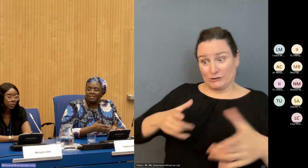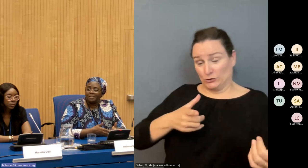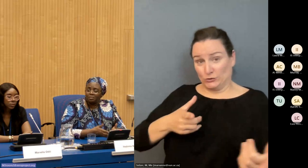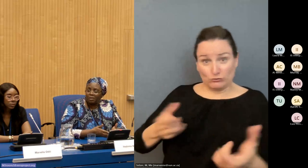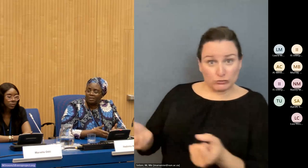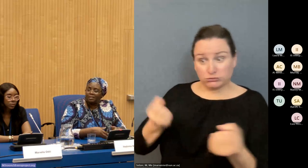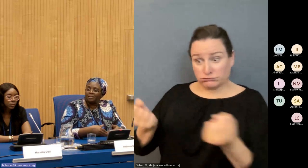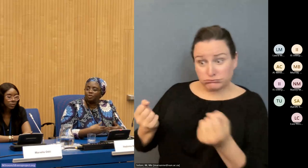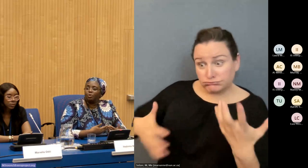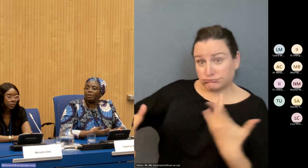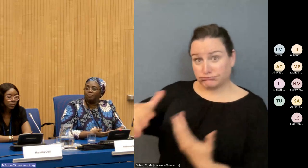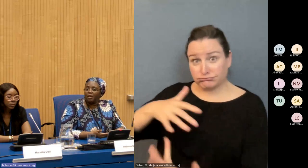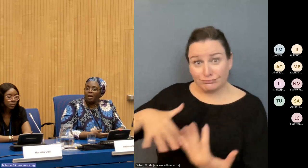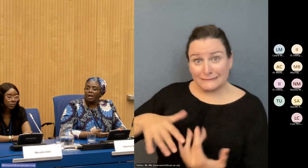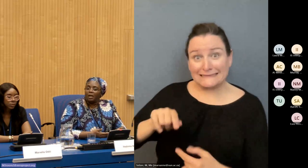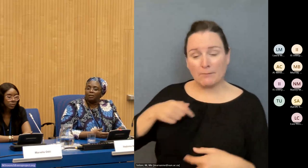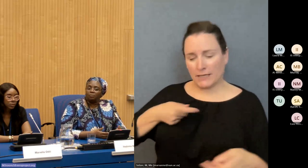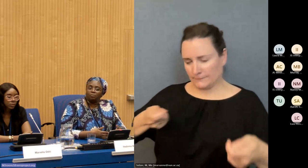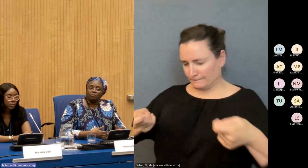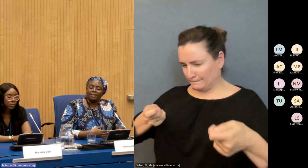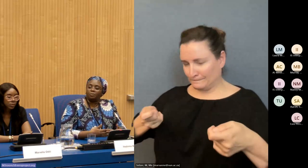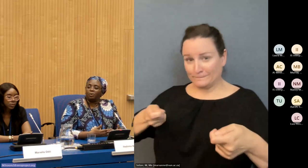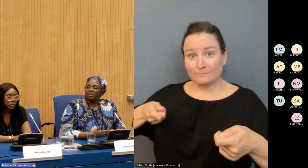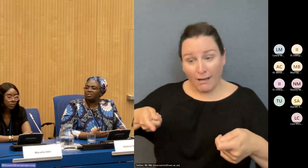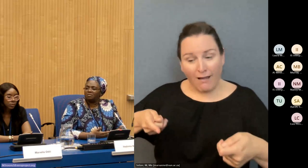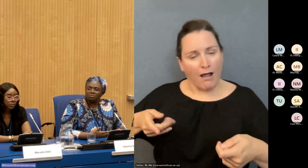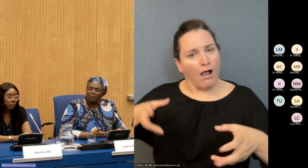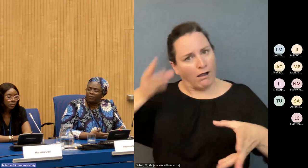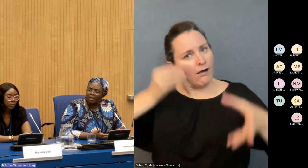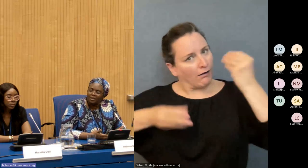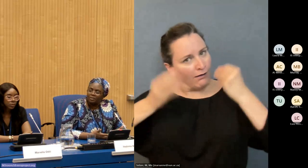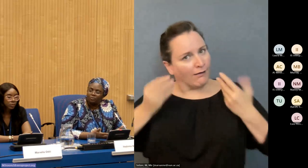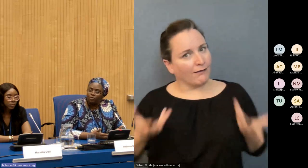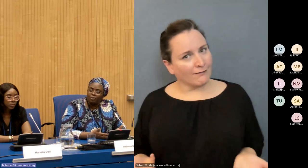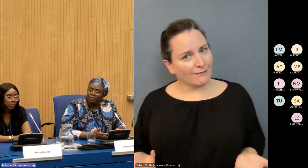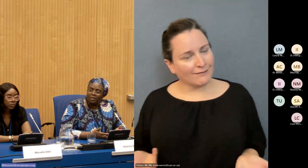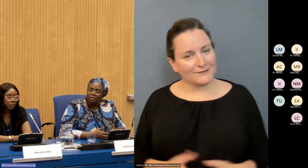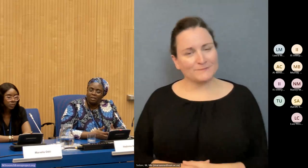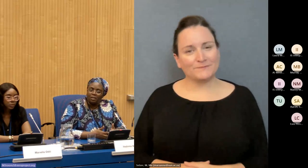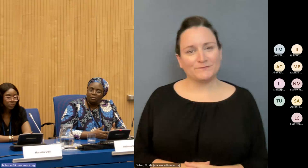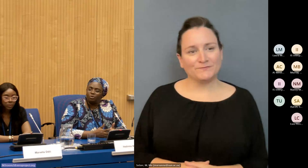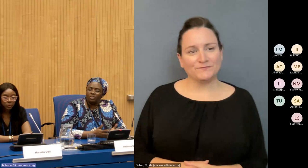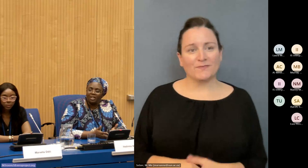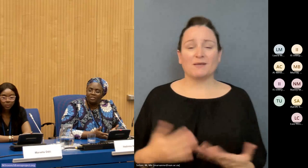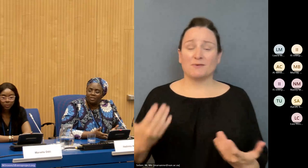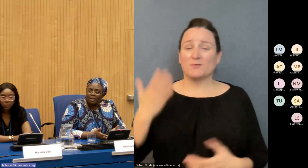in displaced settings, who have experienced different times of trauma that no child should